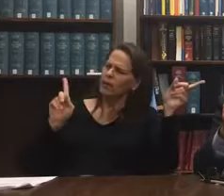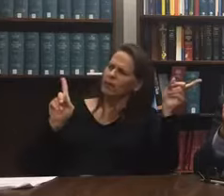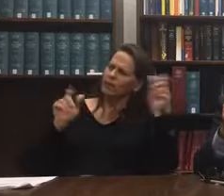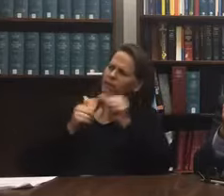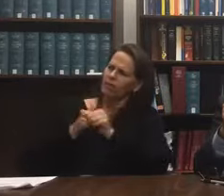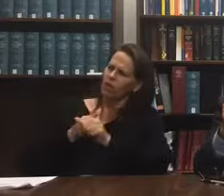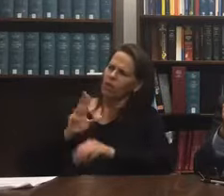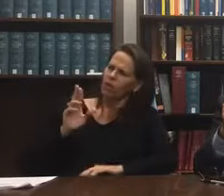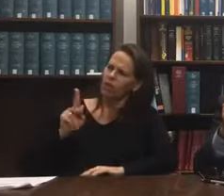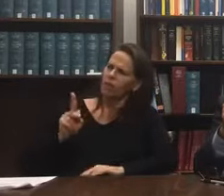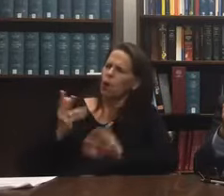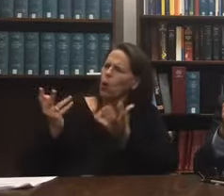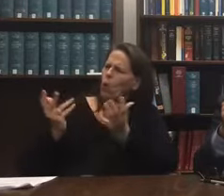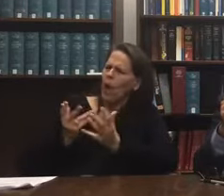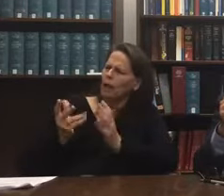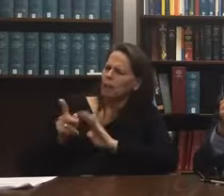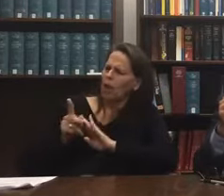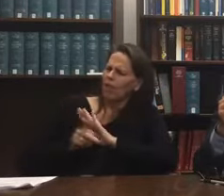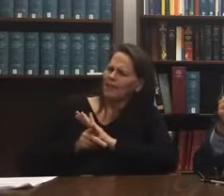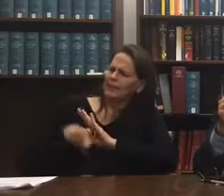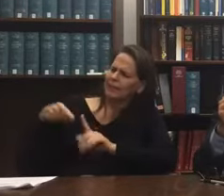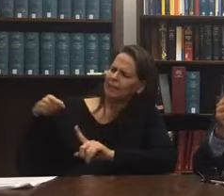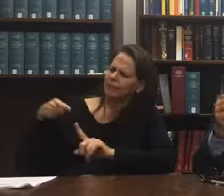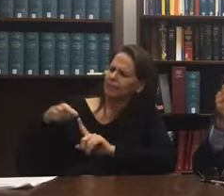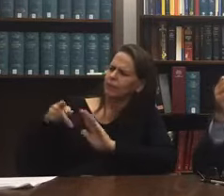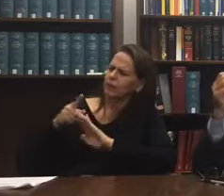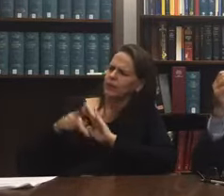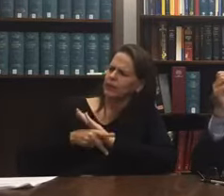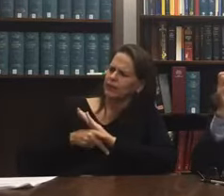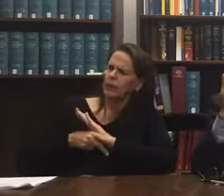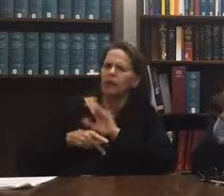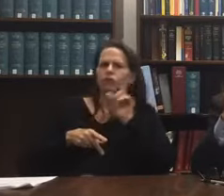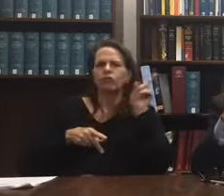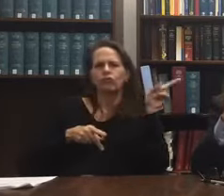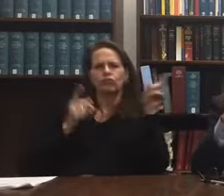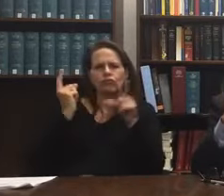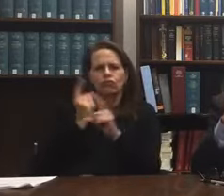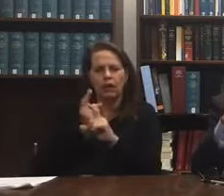what policy right and so when you get there evidence packet you'll see